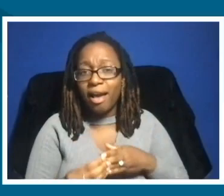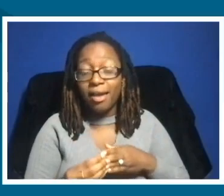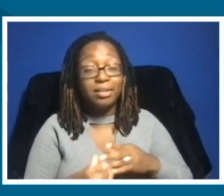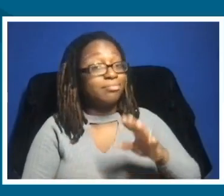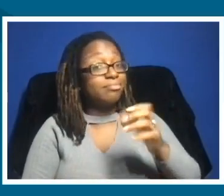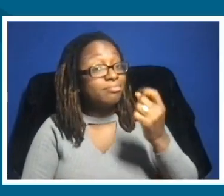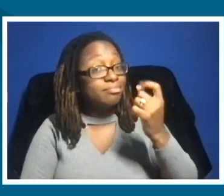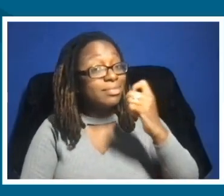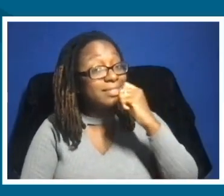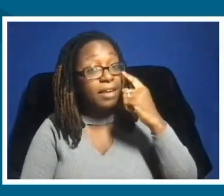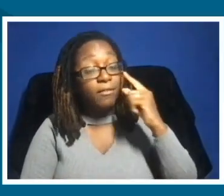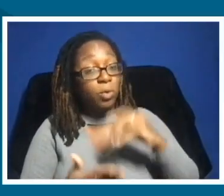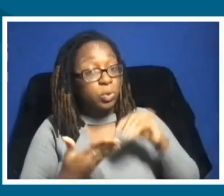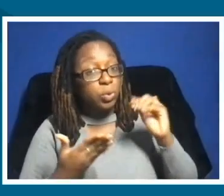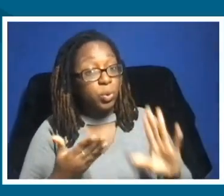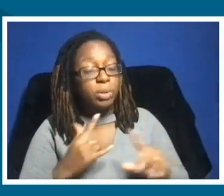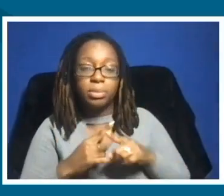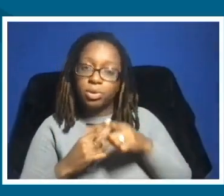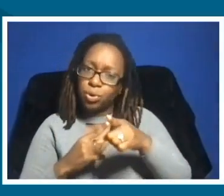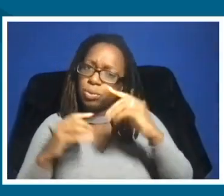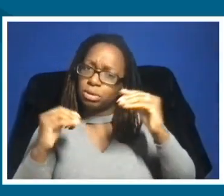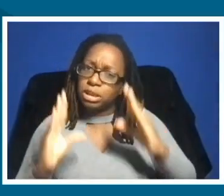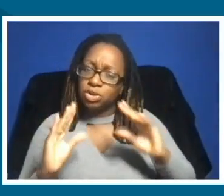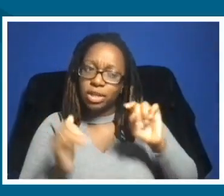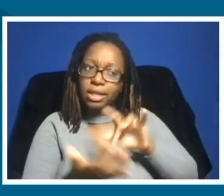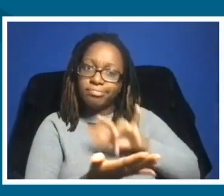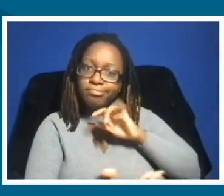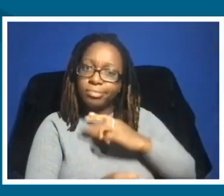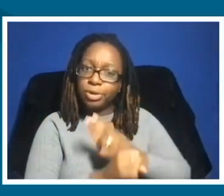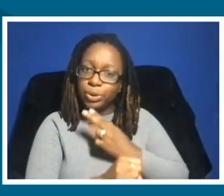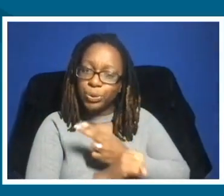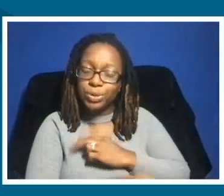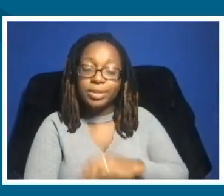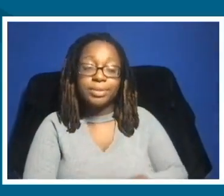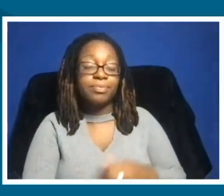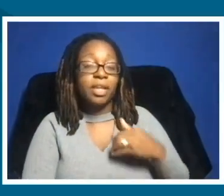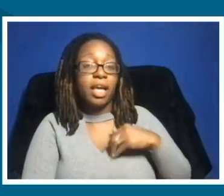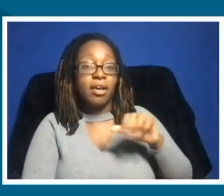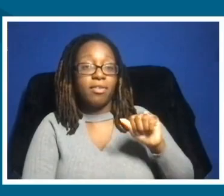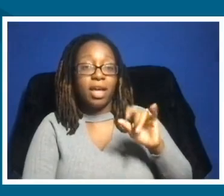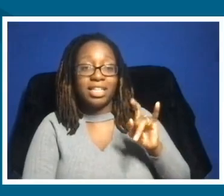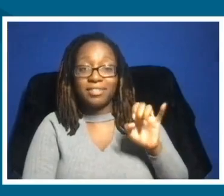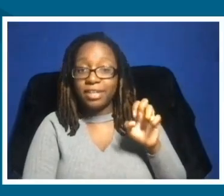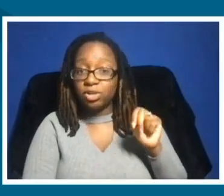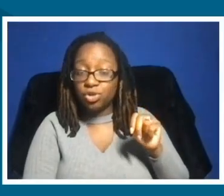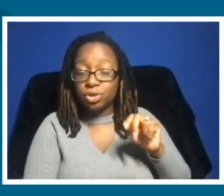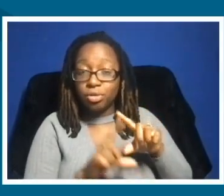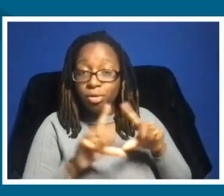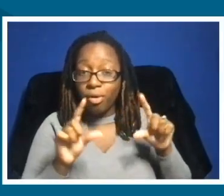could adapt it it has the activation cards um